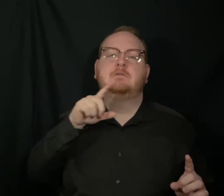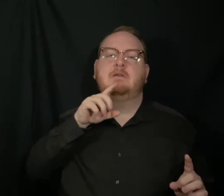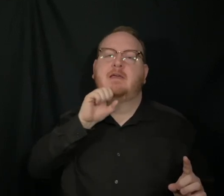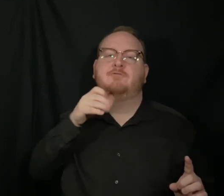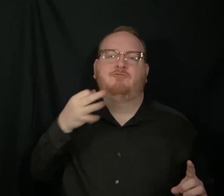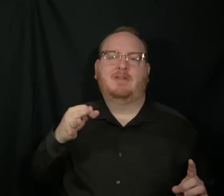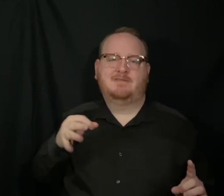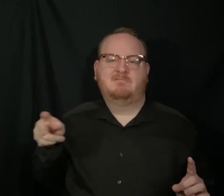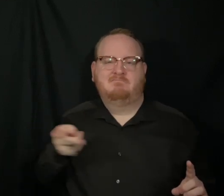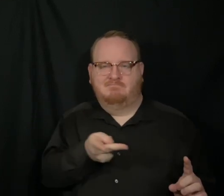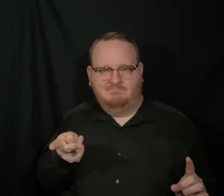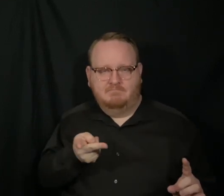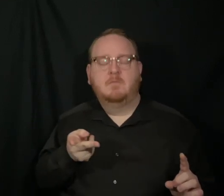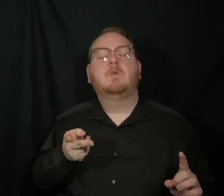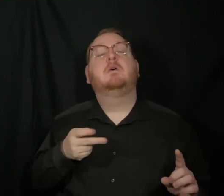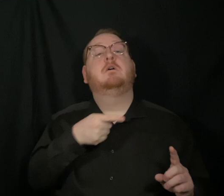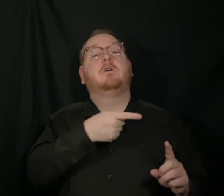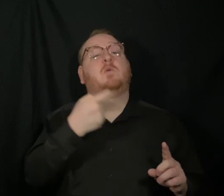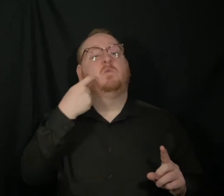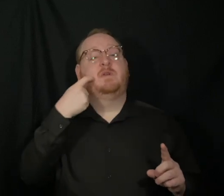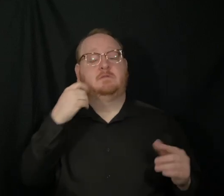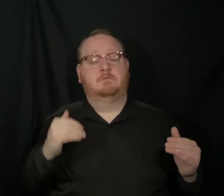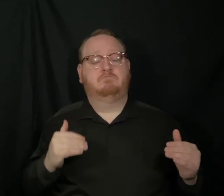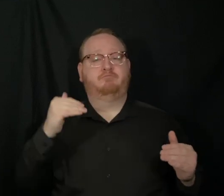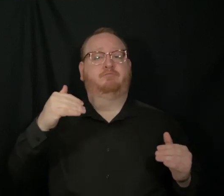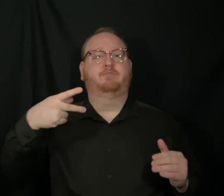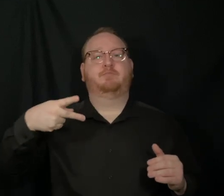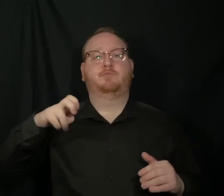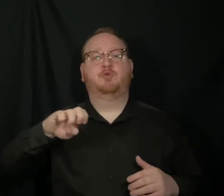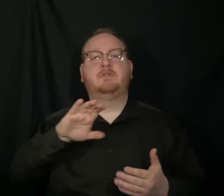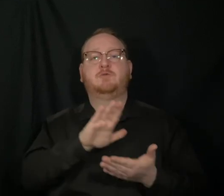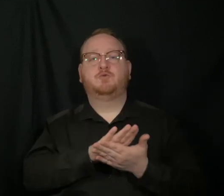preschool program, I'm not going to talk to you about like, what